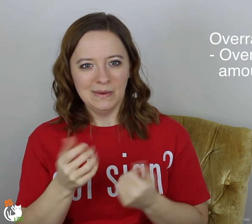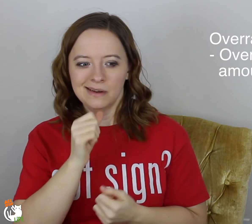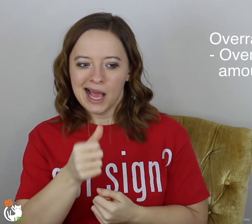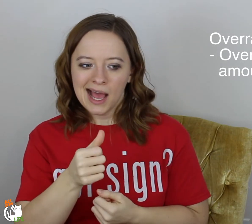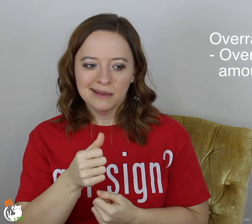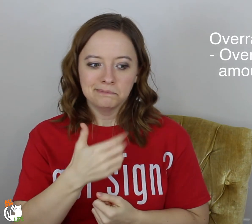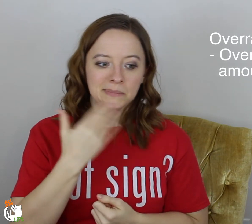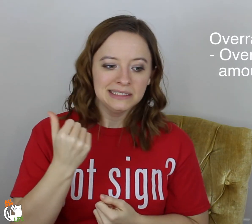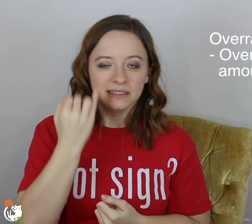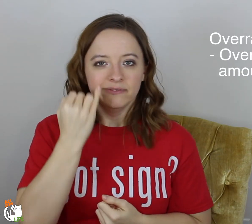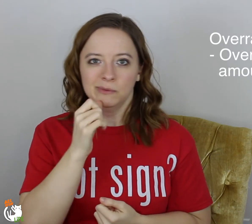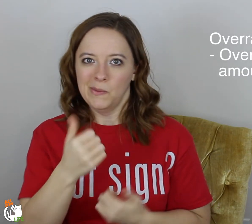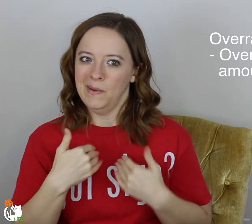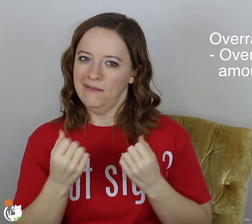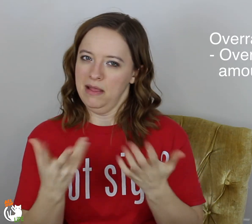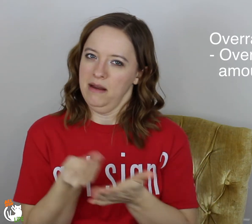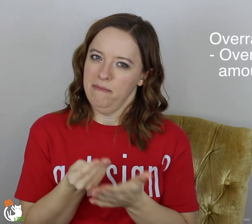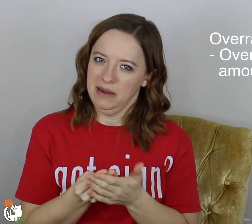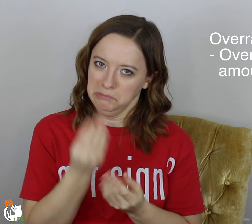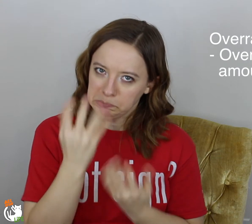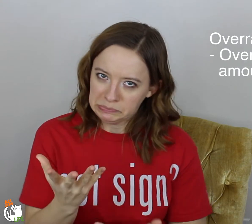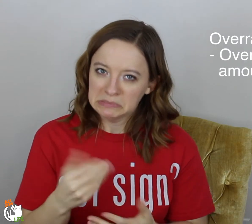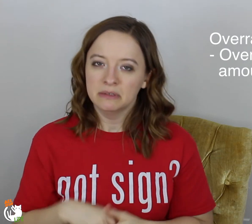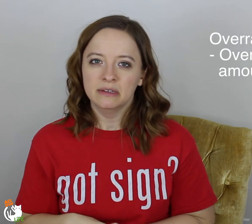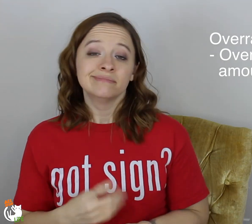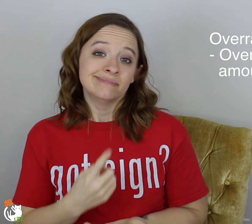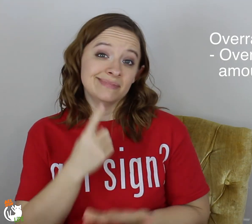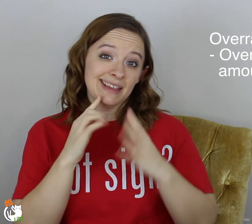So I guess it's not the best if you don't have a lot of money.